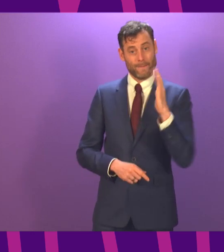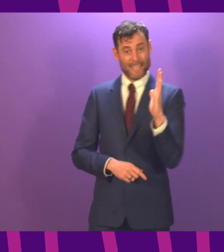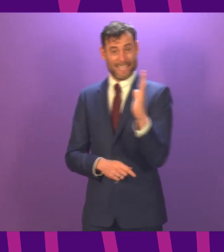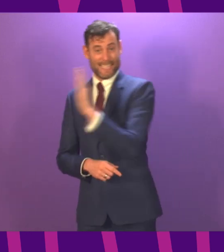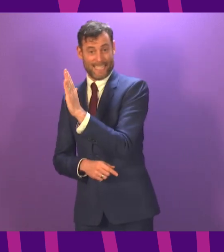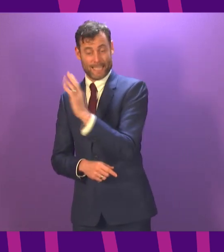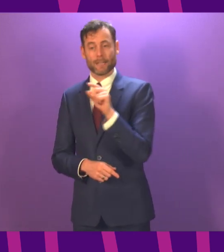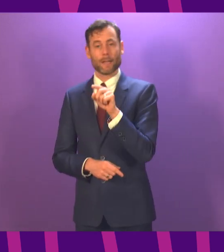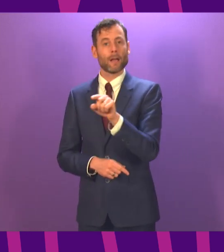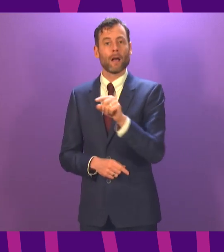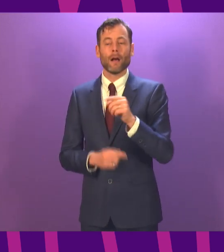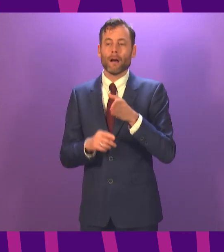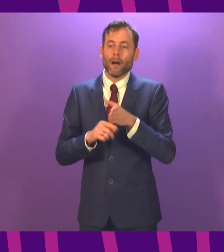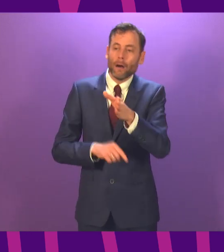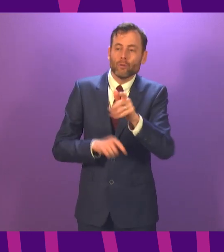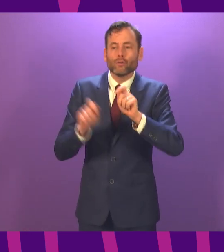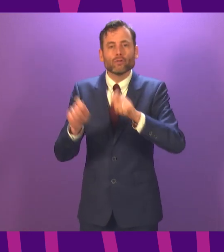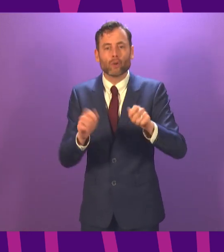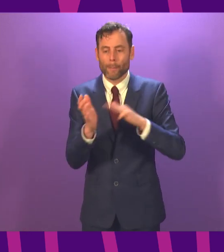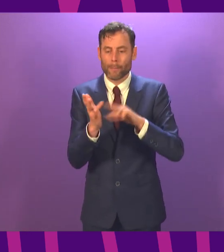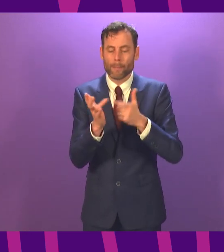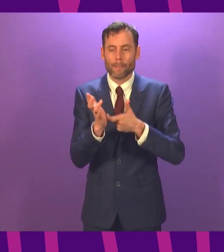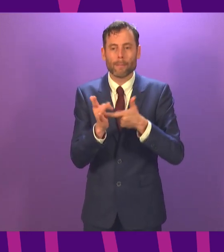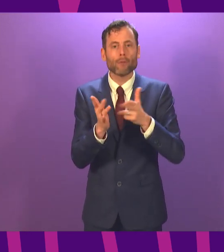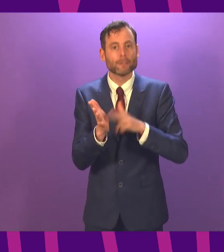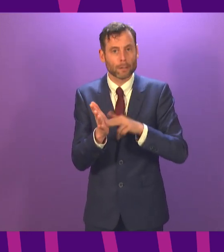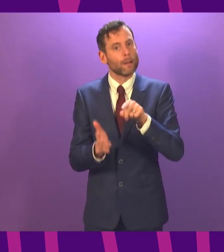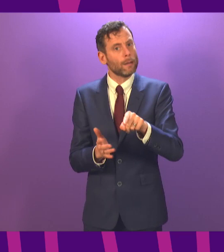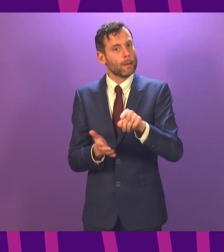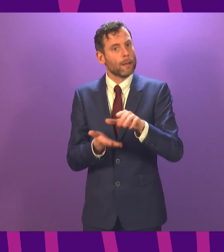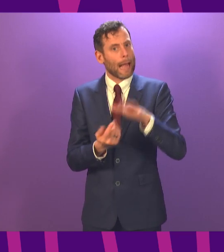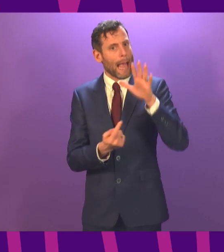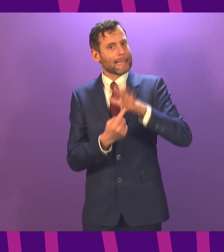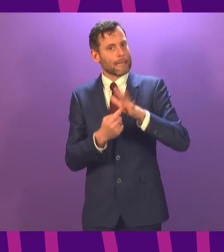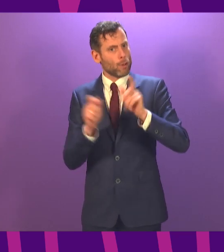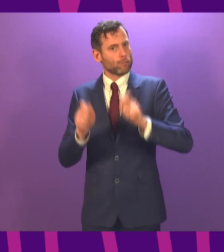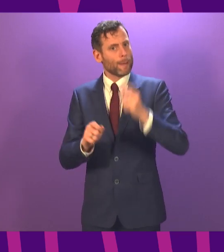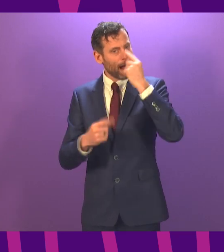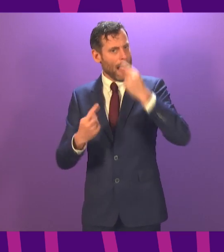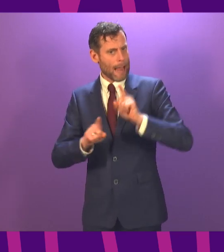travel to Berwick—to Morrisons for groceries, for example—can be essential.